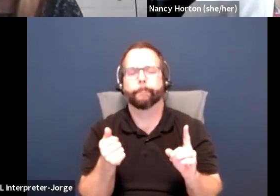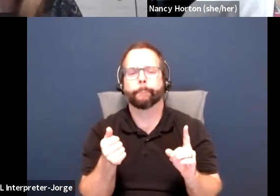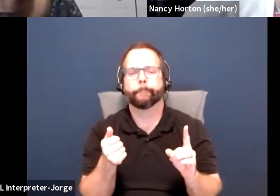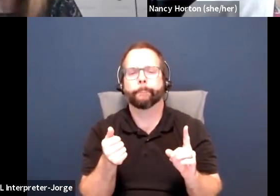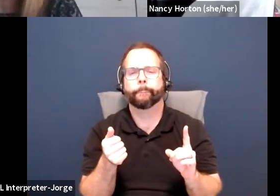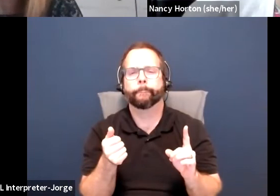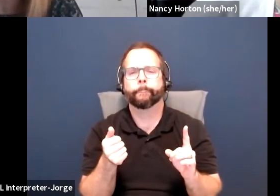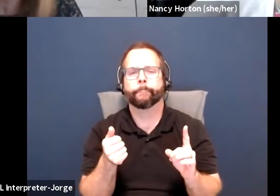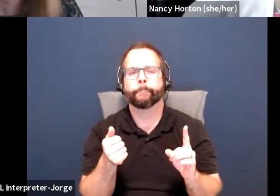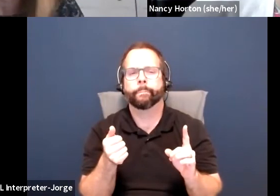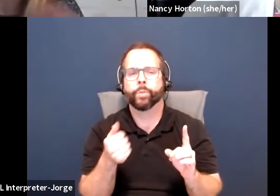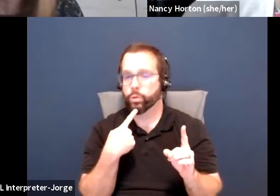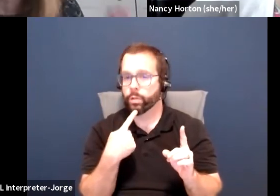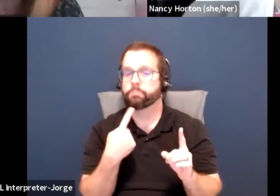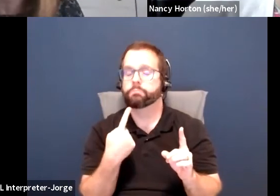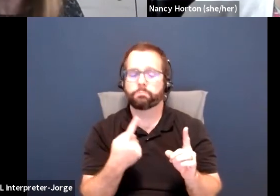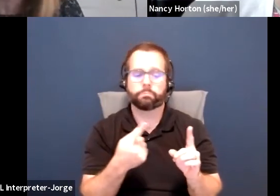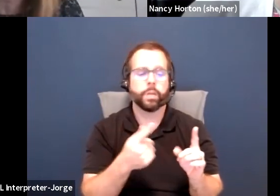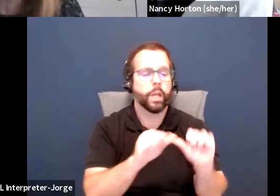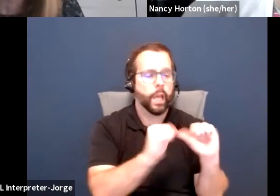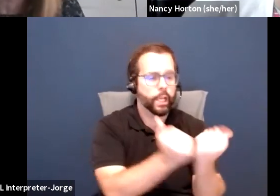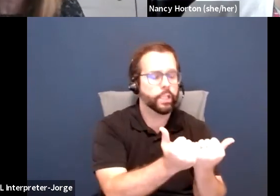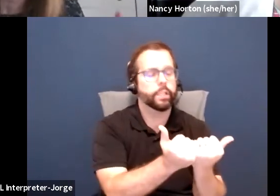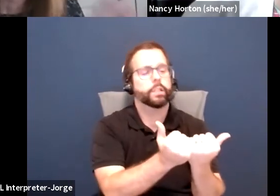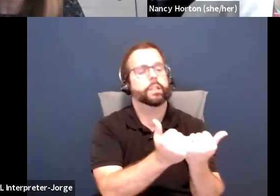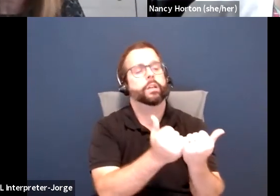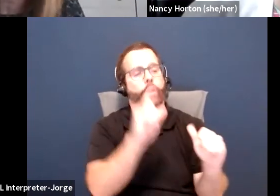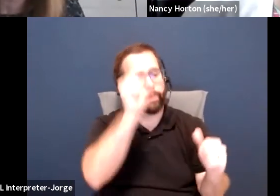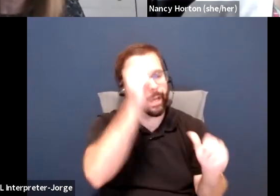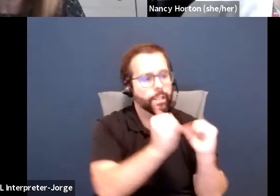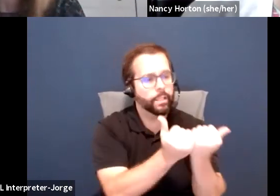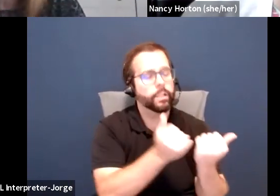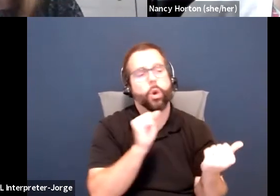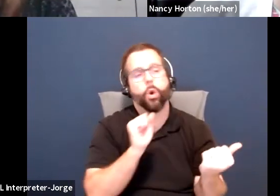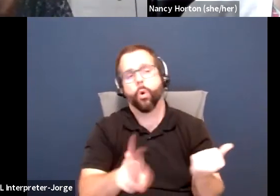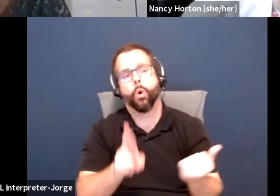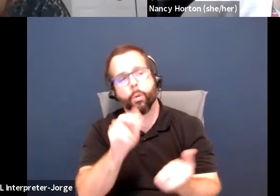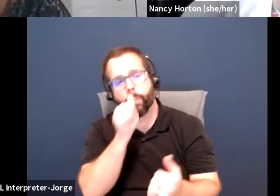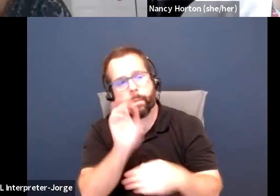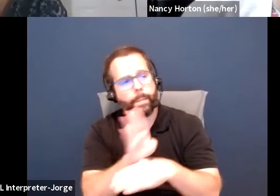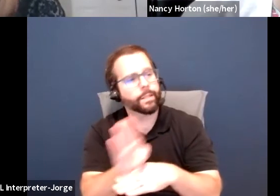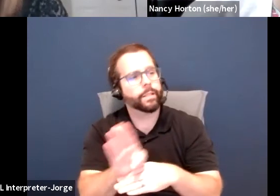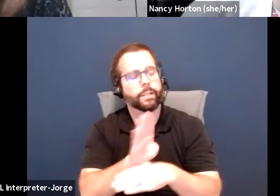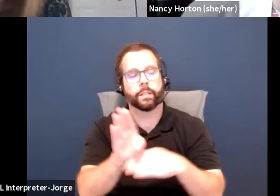so do -- we've kind of gotten ahead